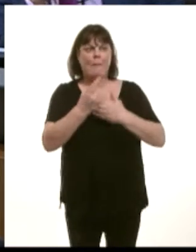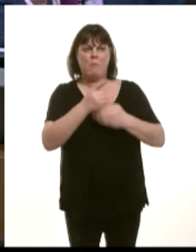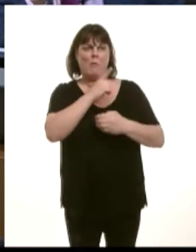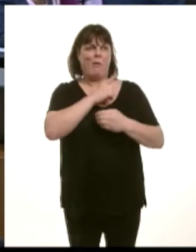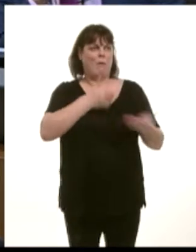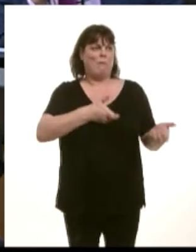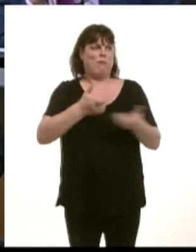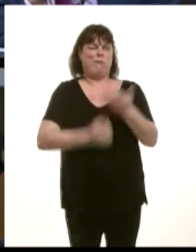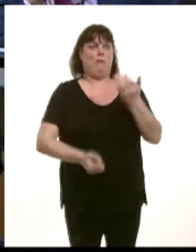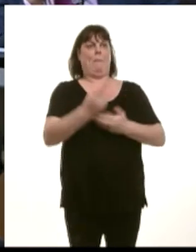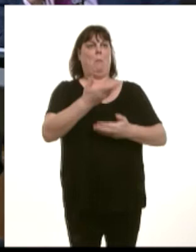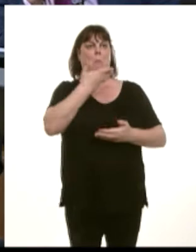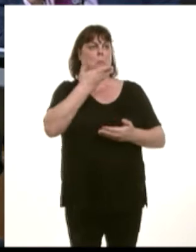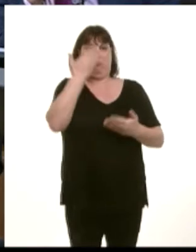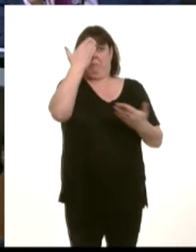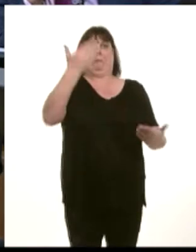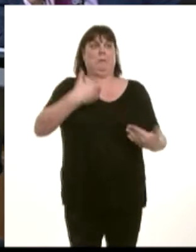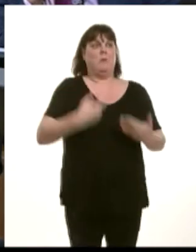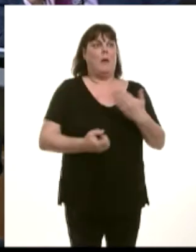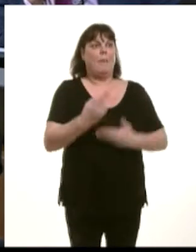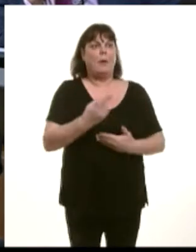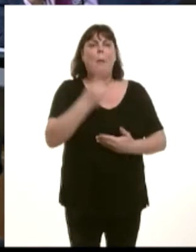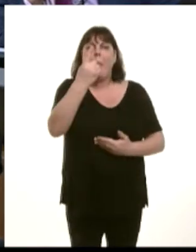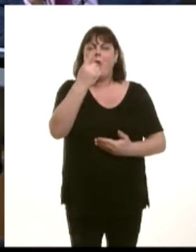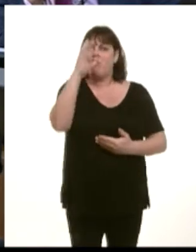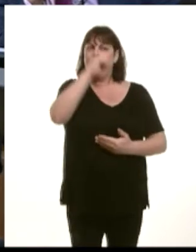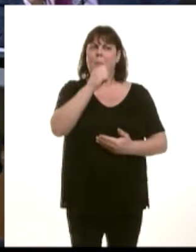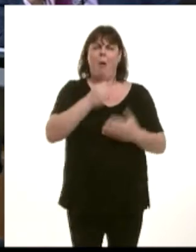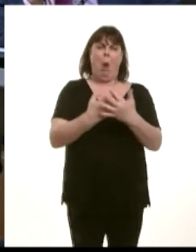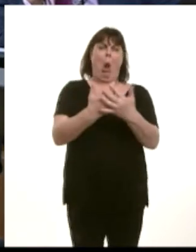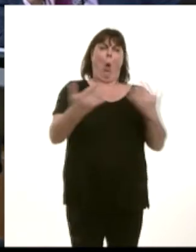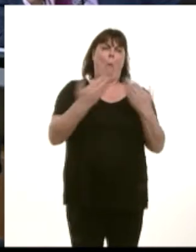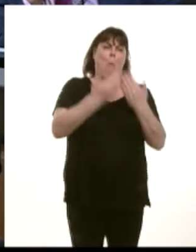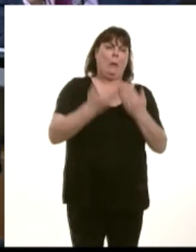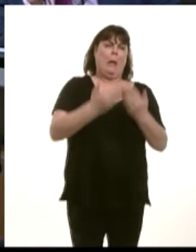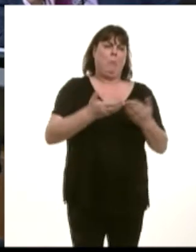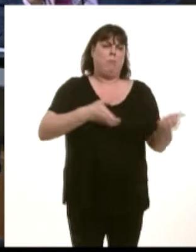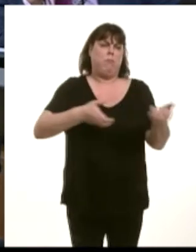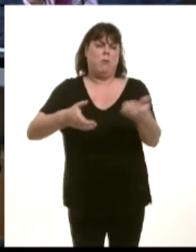They are a handful of people. We must bear in mind, of course, that they are in no way representative of the Muslim